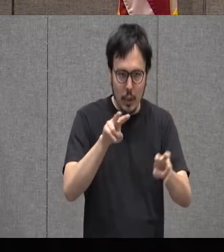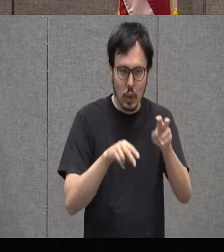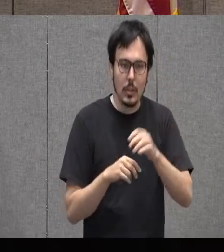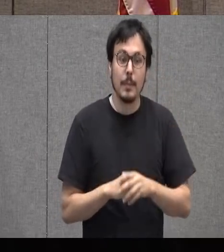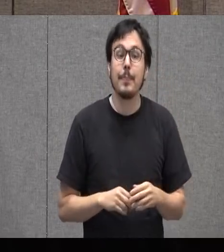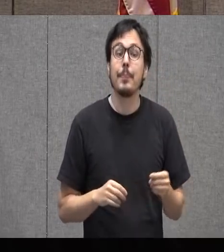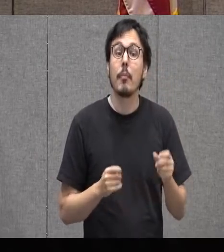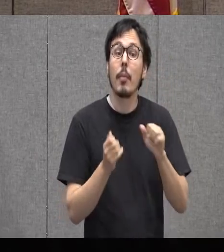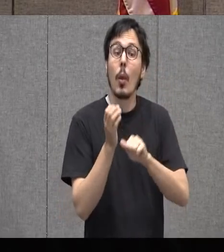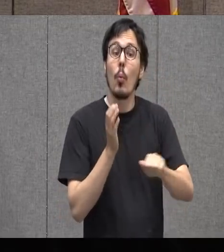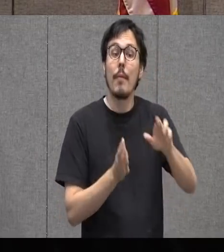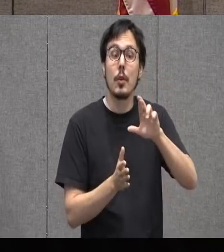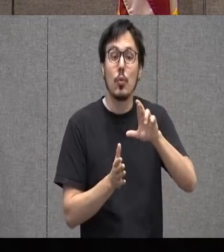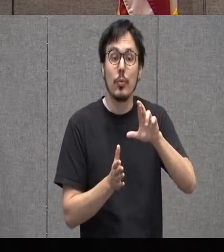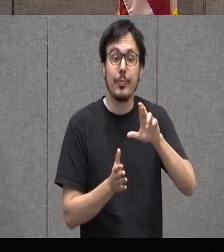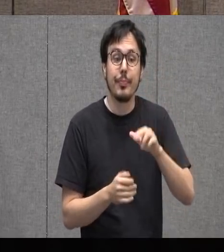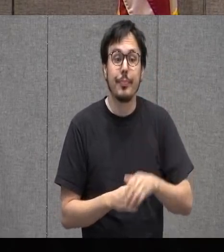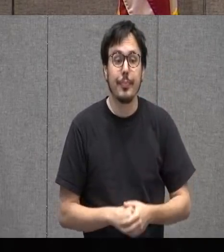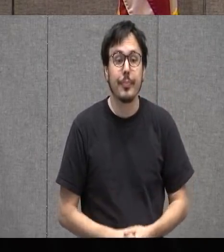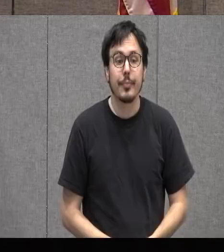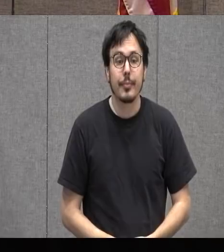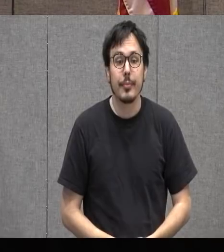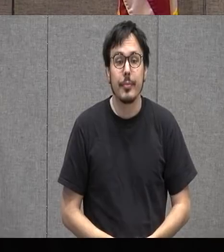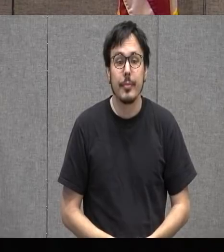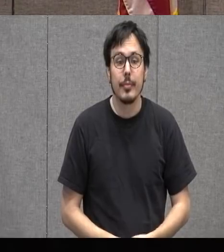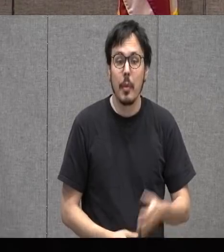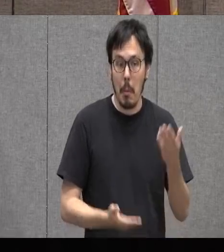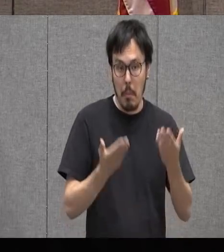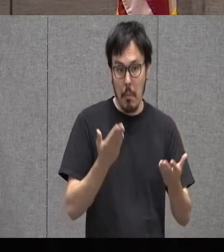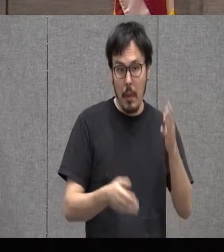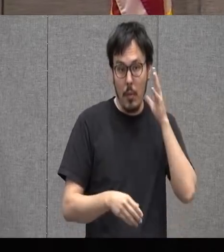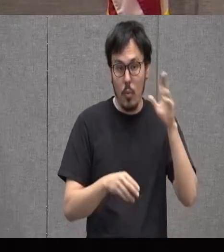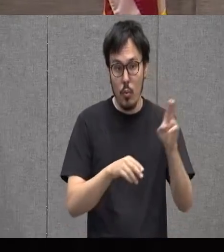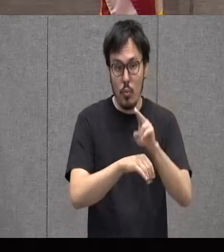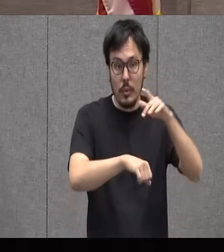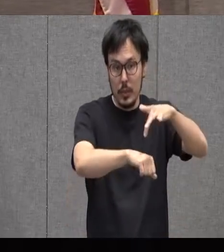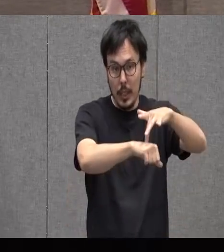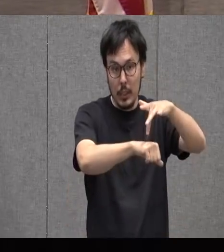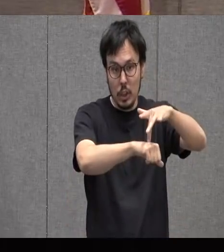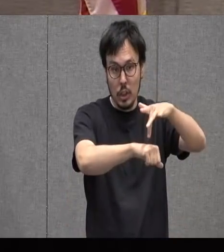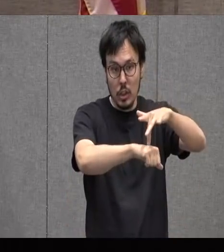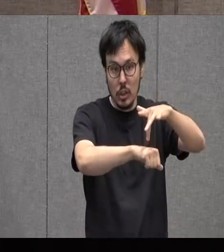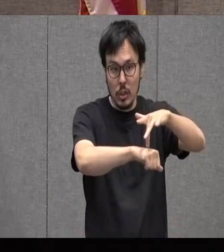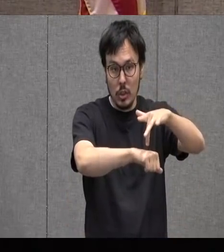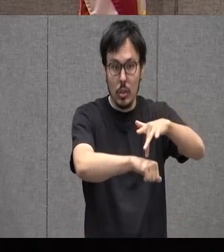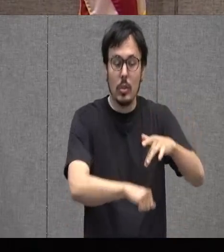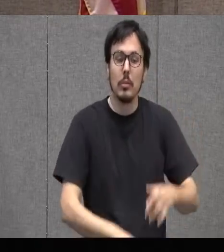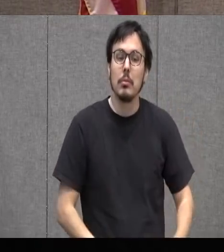We're going to maybe use our sense of touch, hearing,